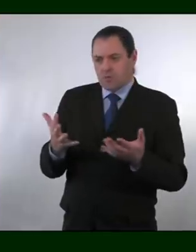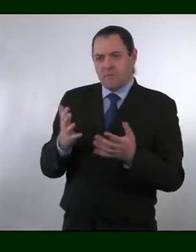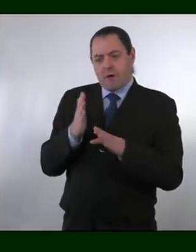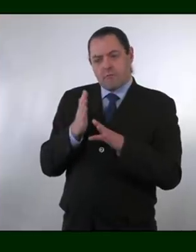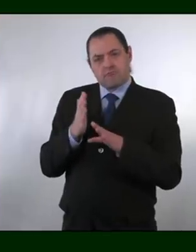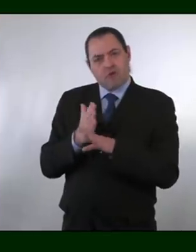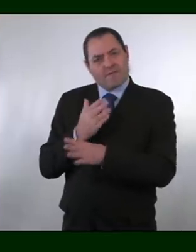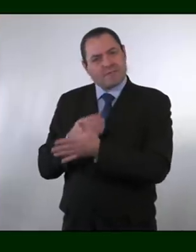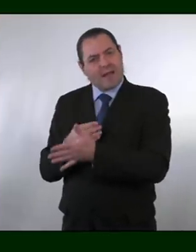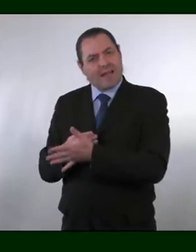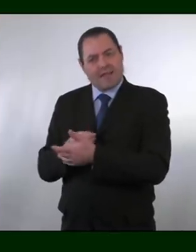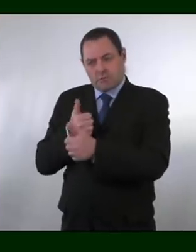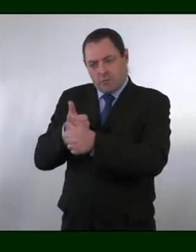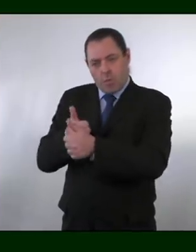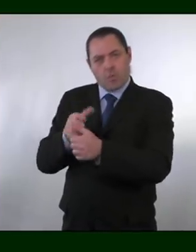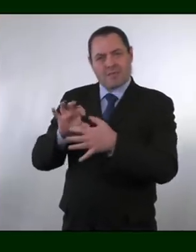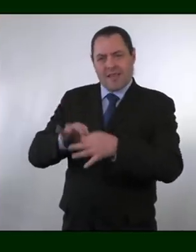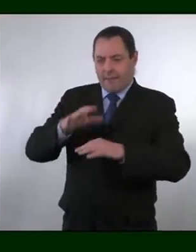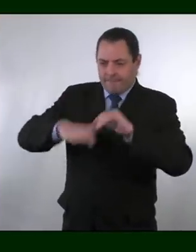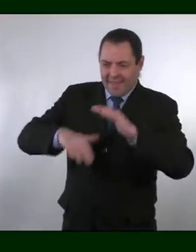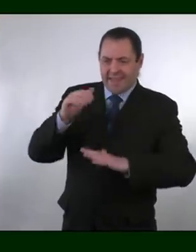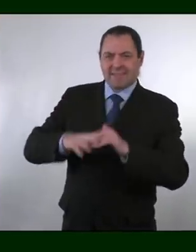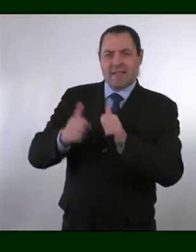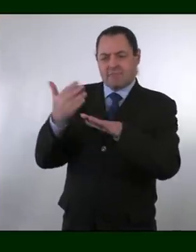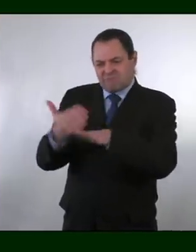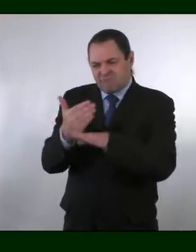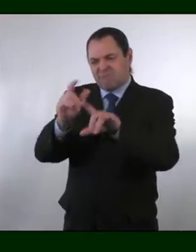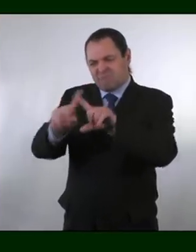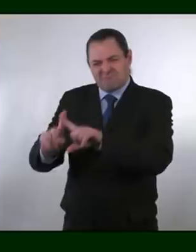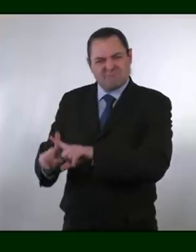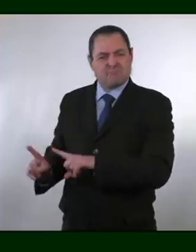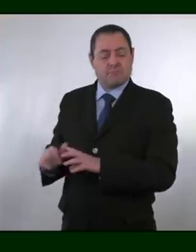for new infrastructure investment. Will the Prime Minister consider launching a